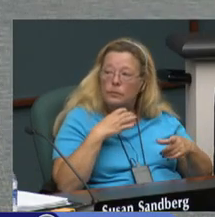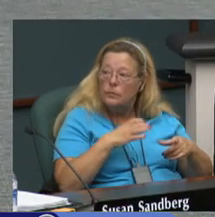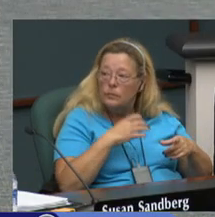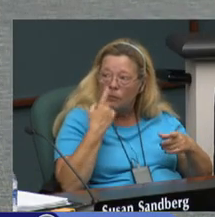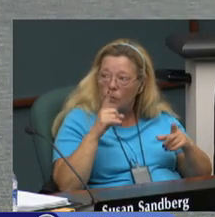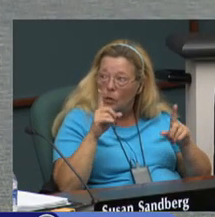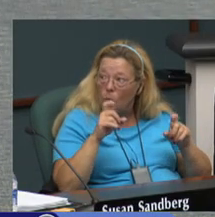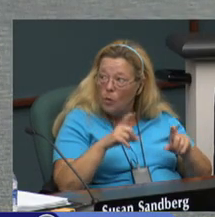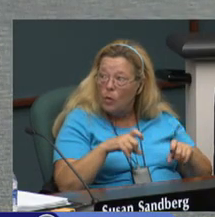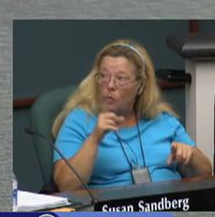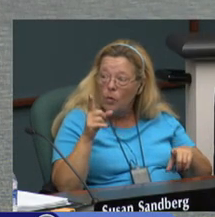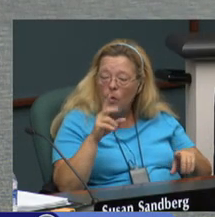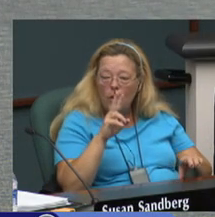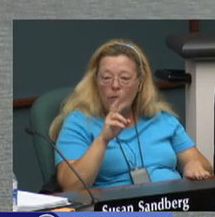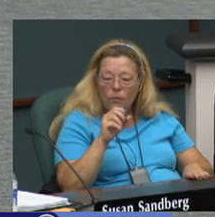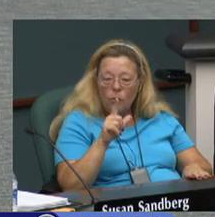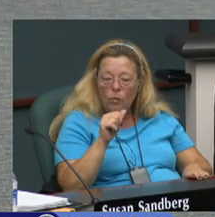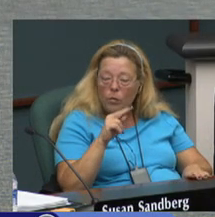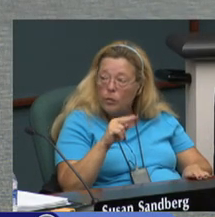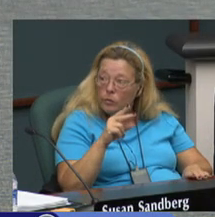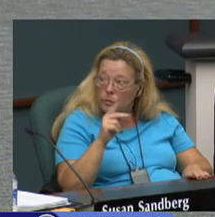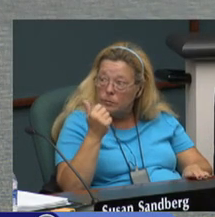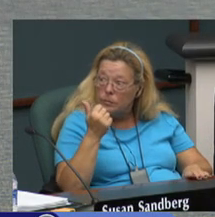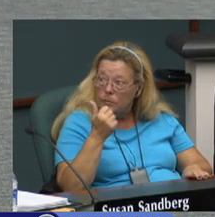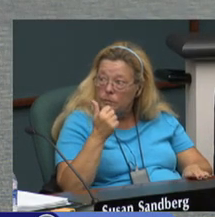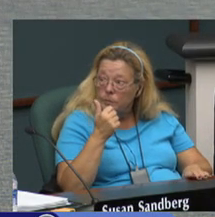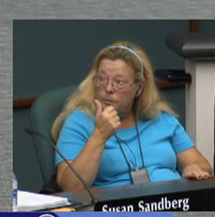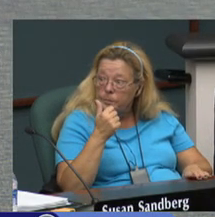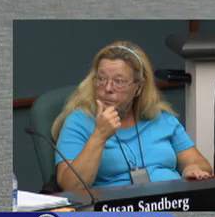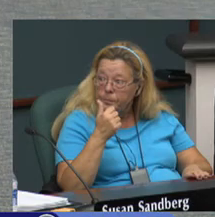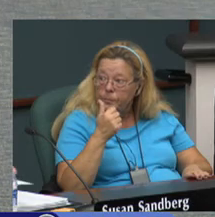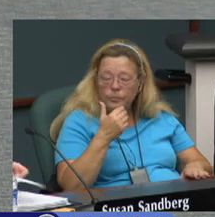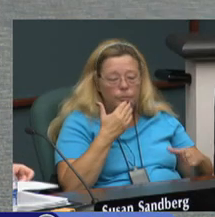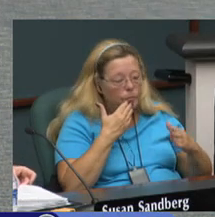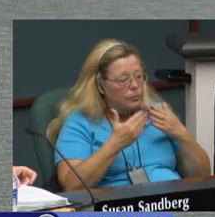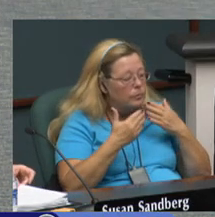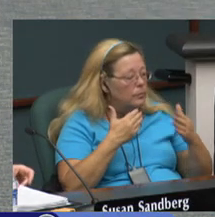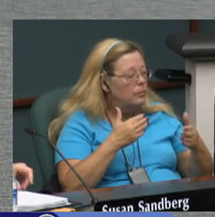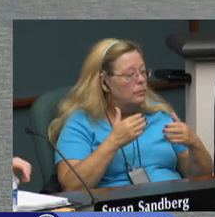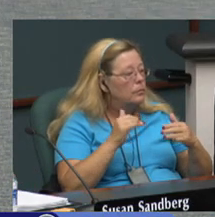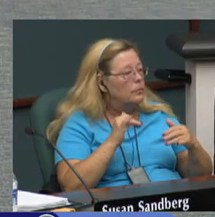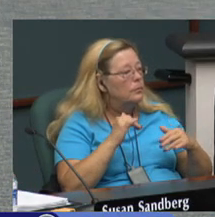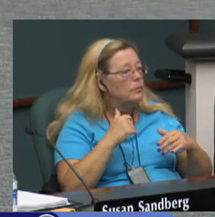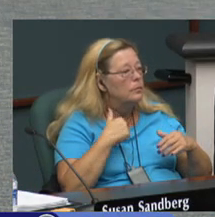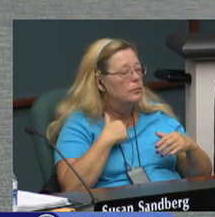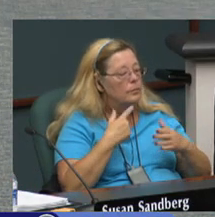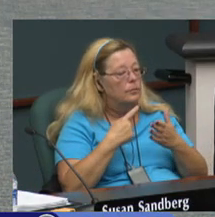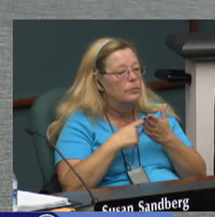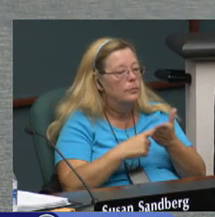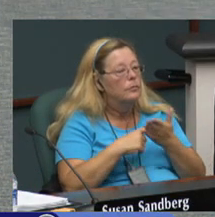council members Mullin thank you I got into conversation yesterday about the